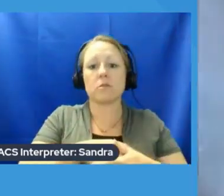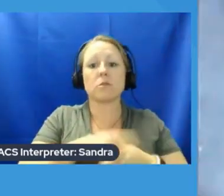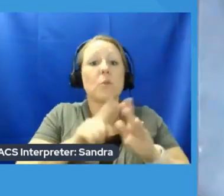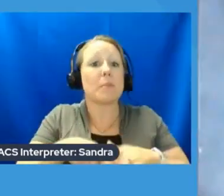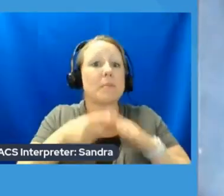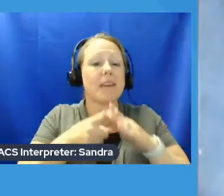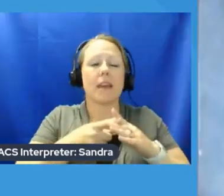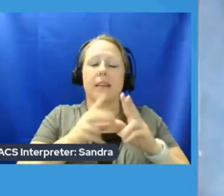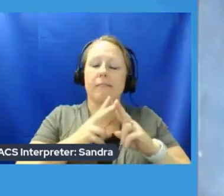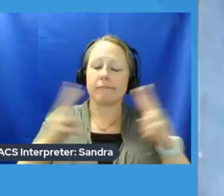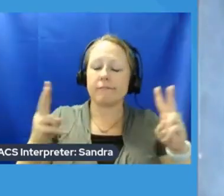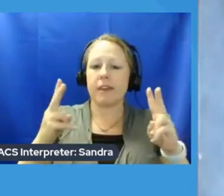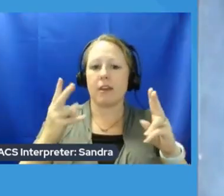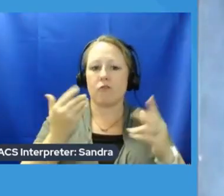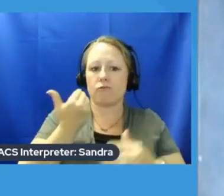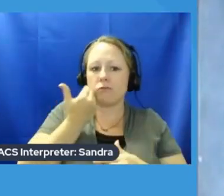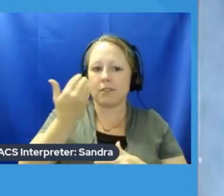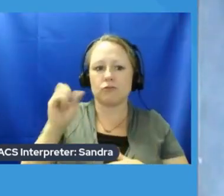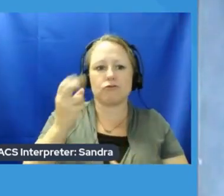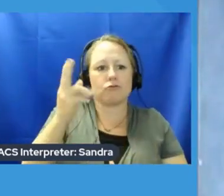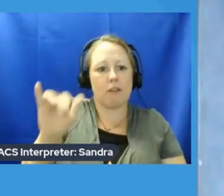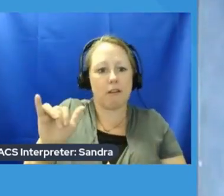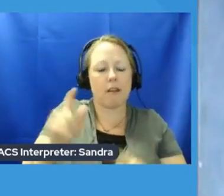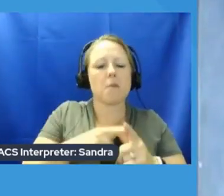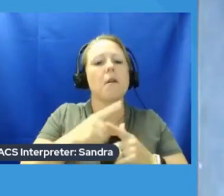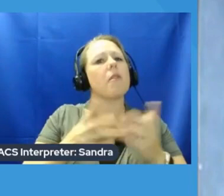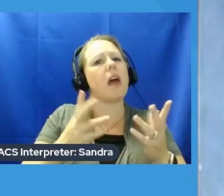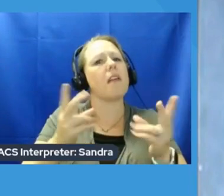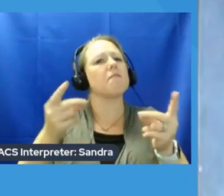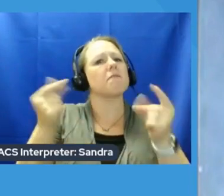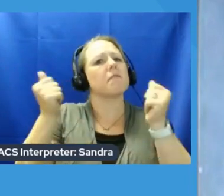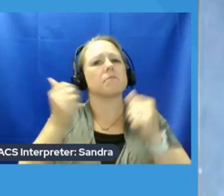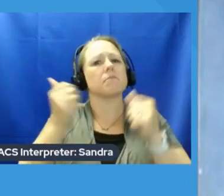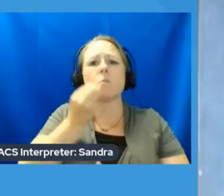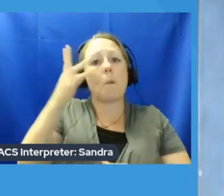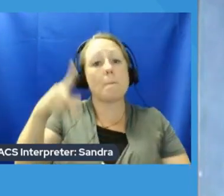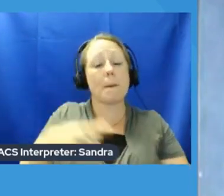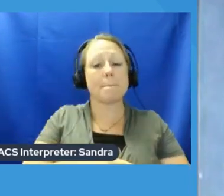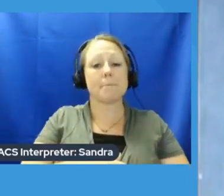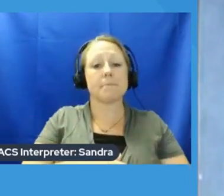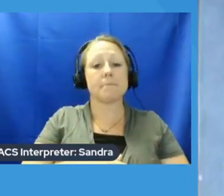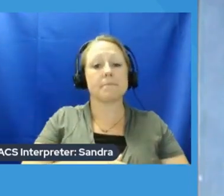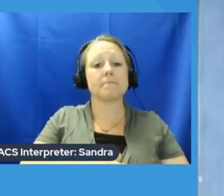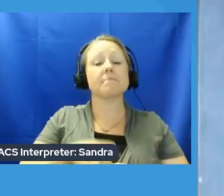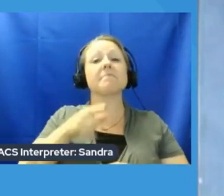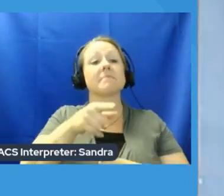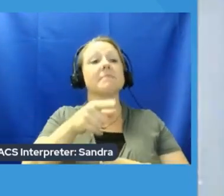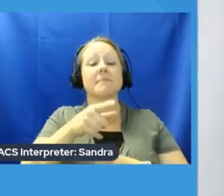but he quickly warmed up. Even though Ricky took his first steps with us in the orphanage,